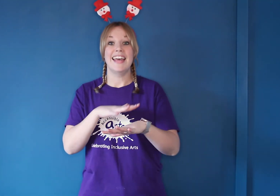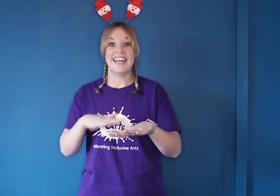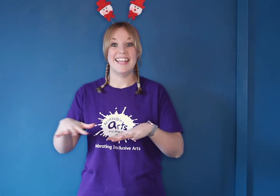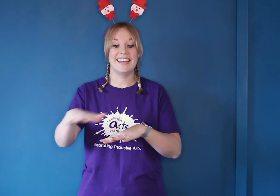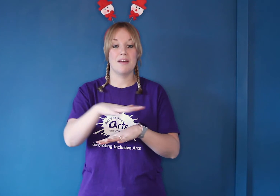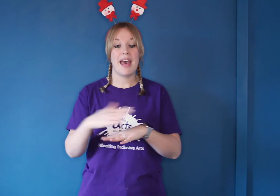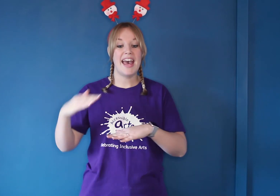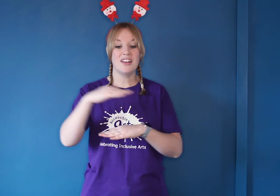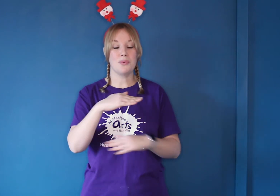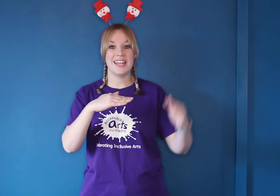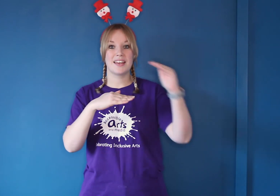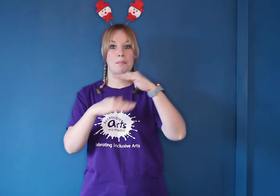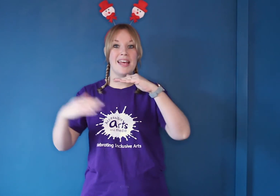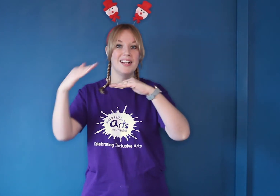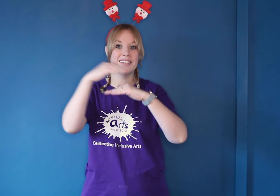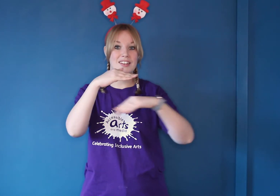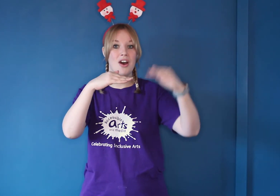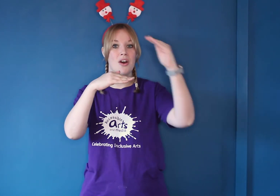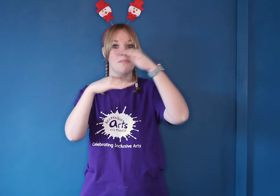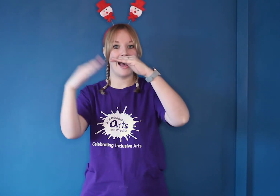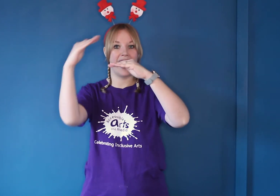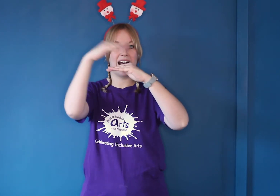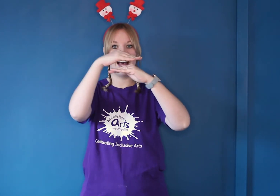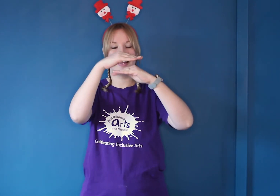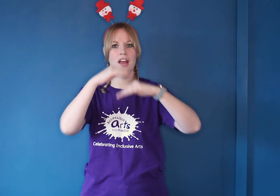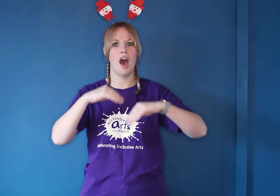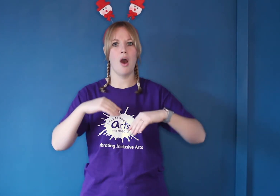In the meadow we can build a snowman.